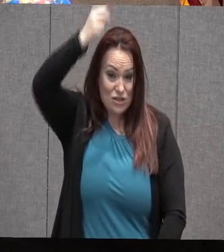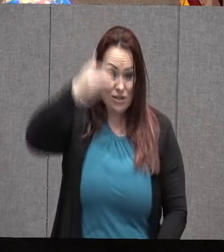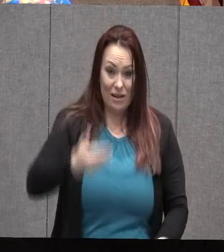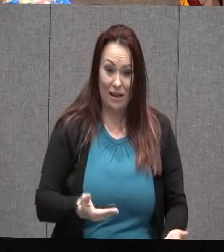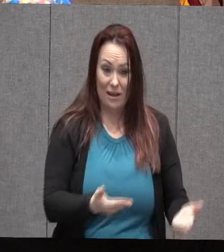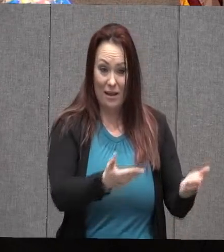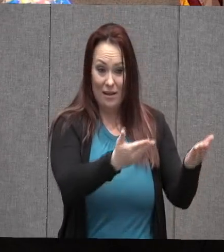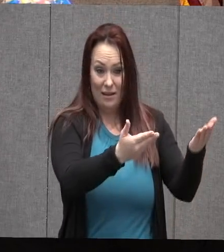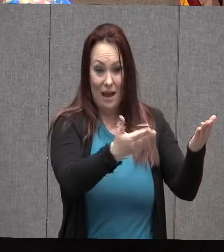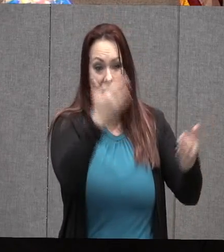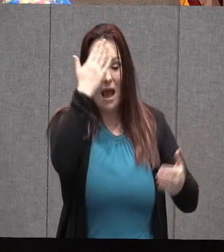I know i says ih.